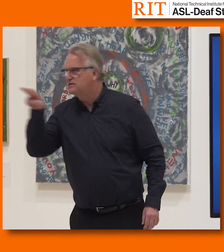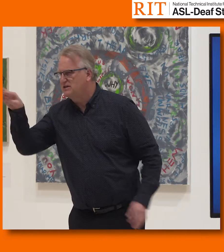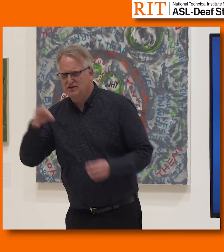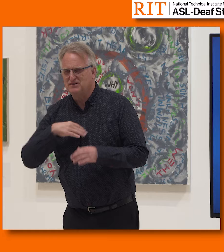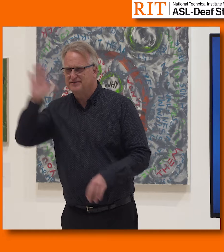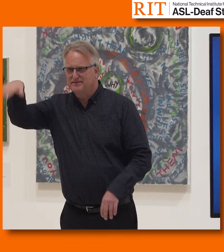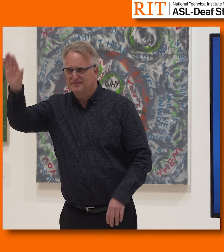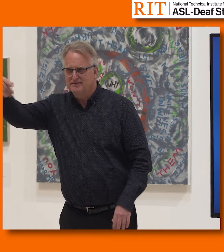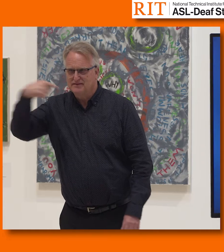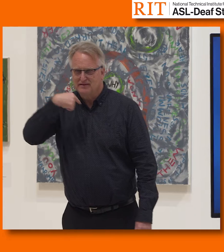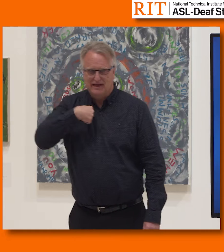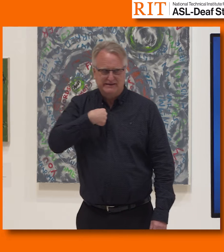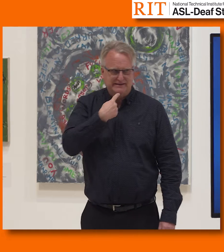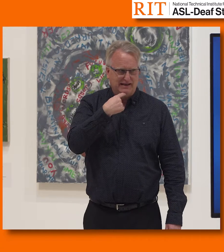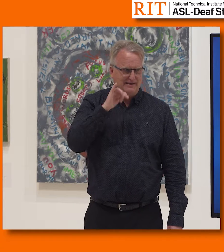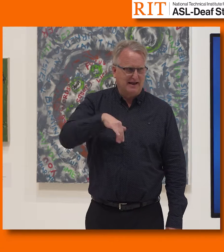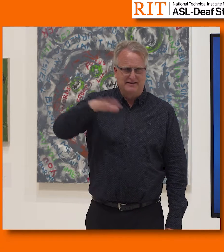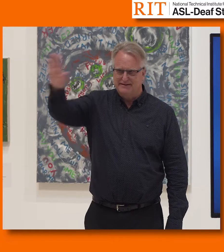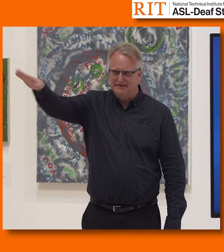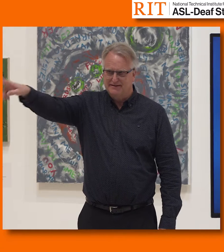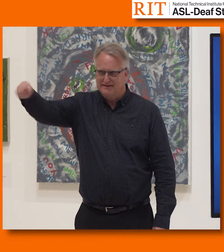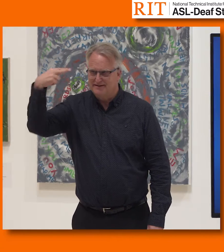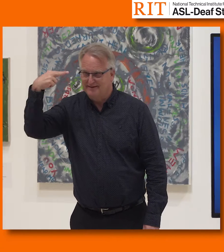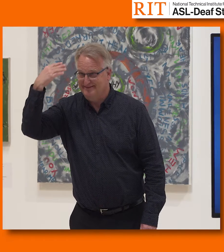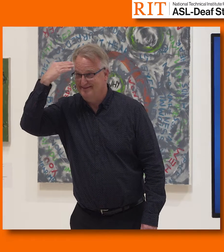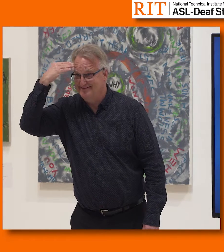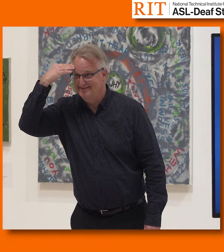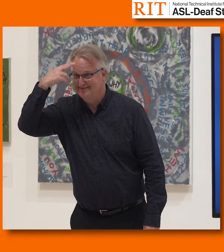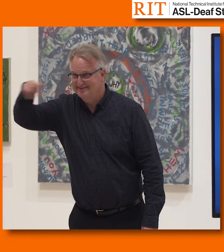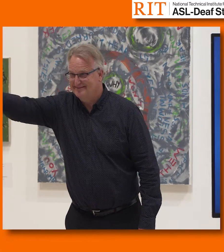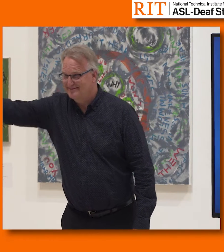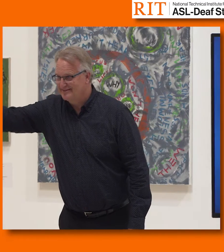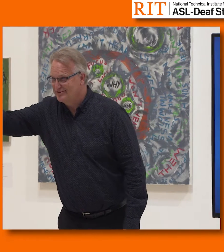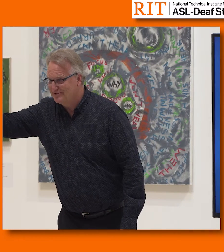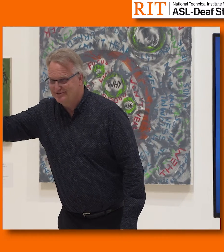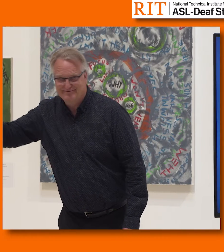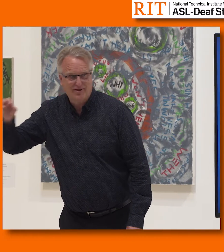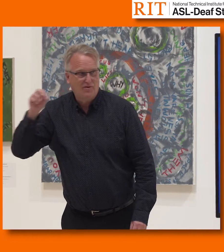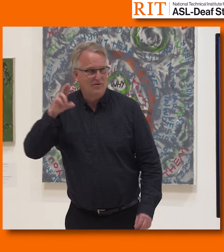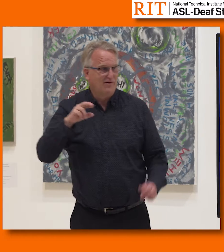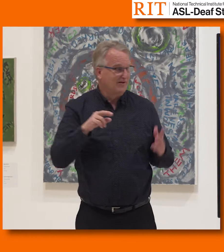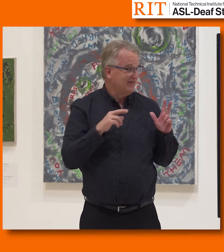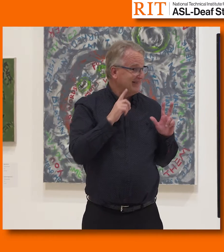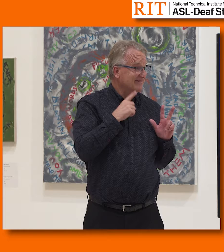You know, hearing interpreters often say, "Look, you know, who said--I said that, I said that."